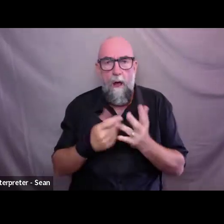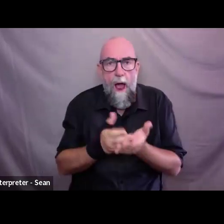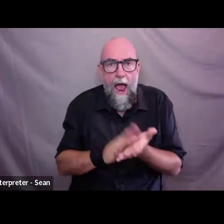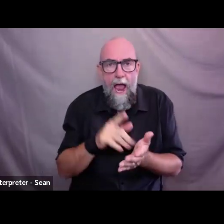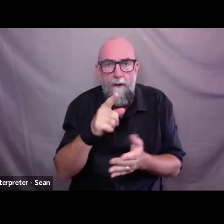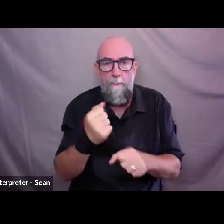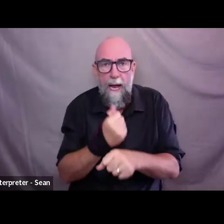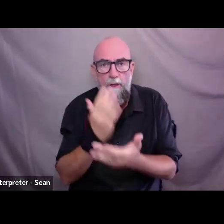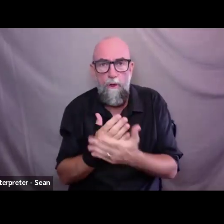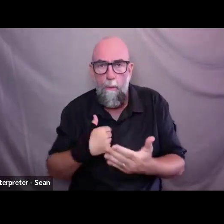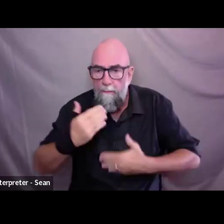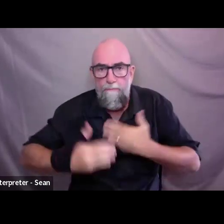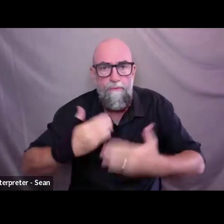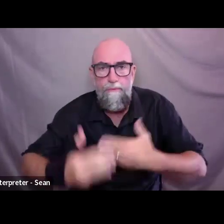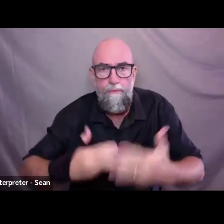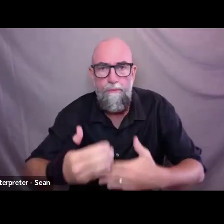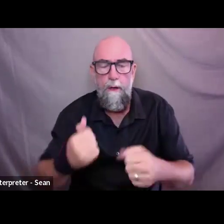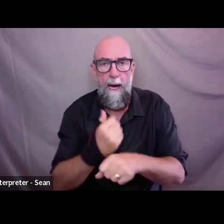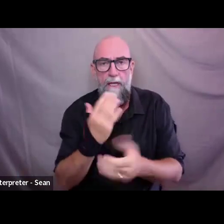think the point that Pippa said about imagine